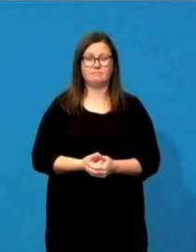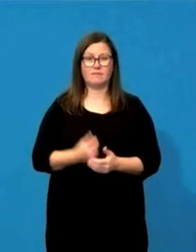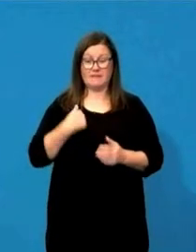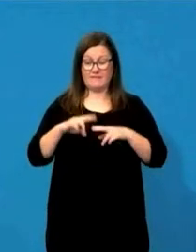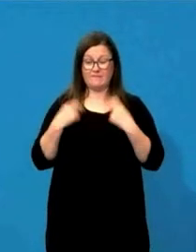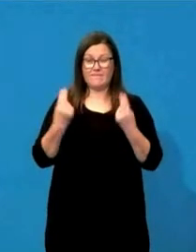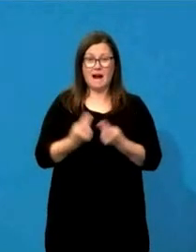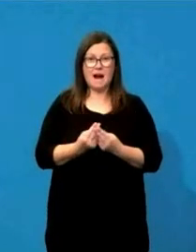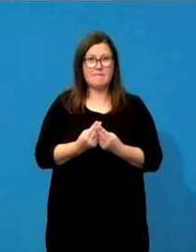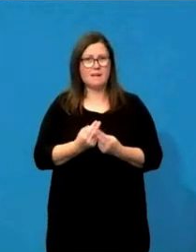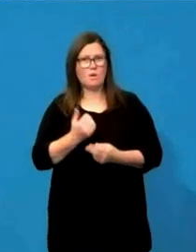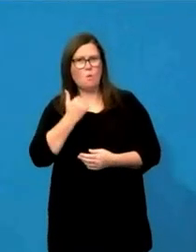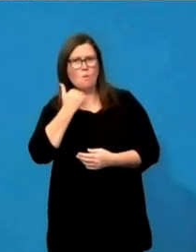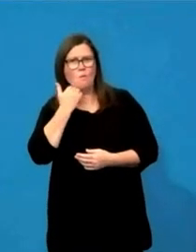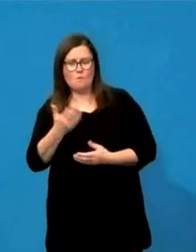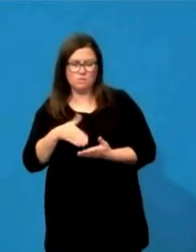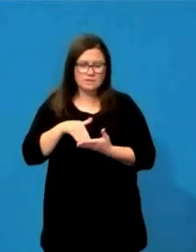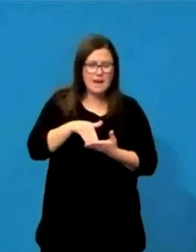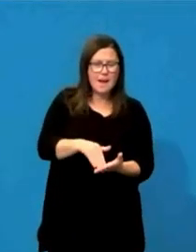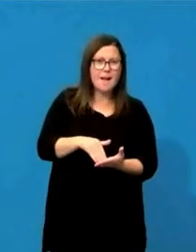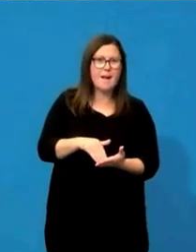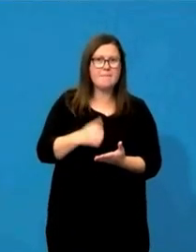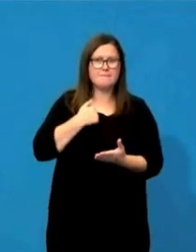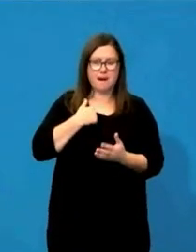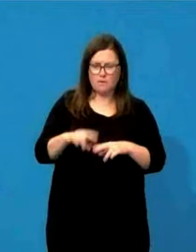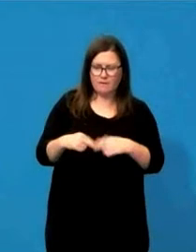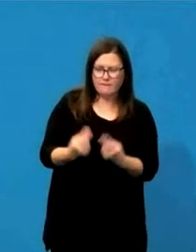and they do all the caring. They do all the supports for them.